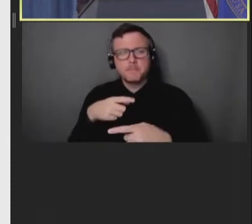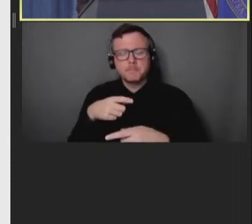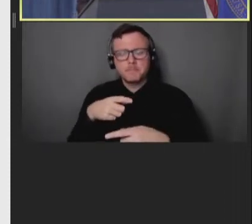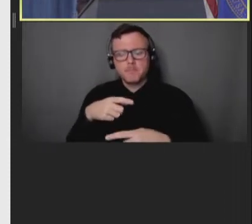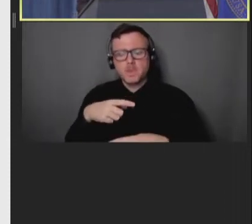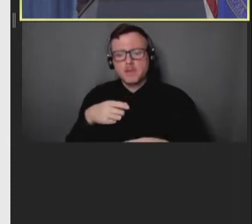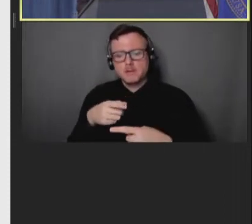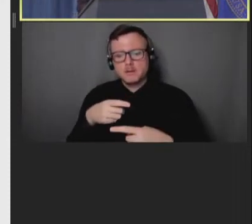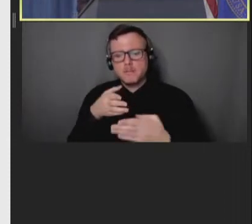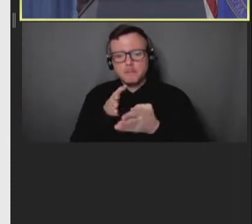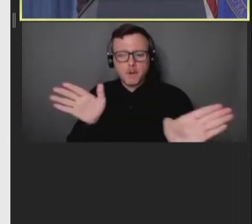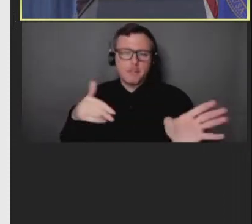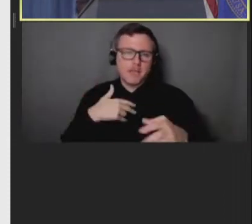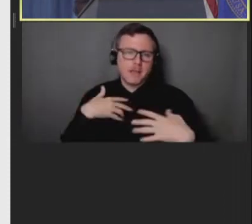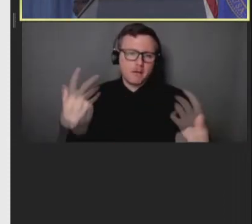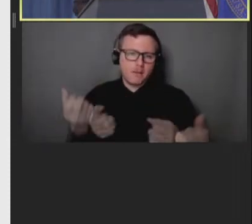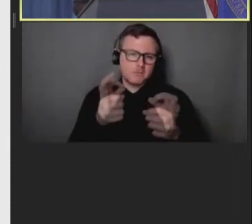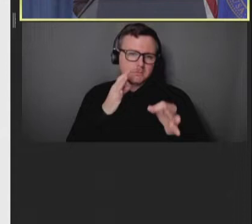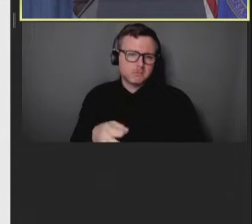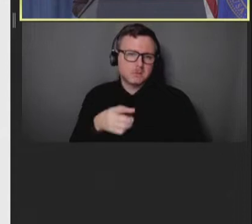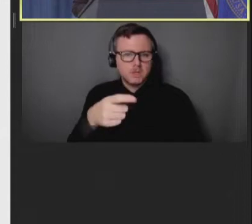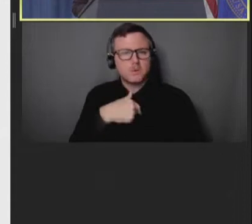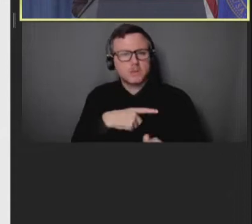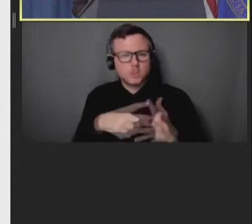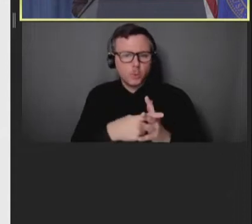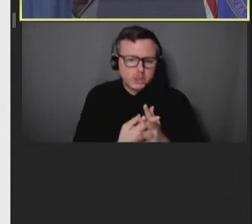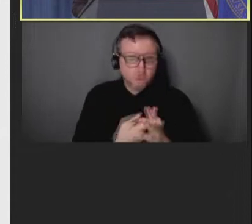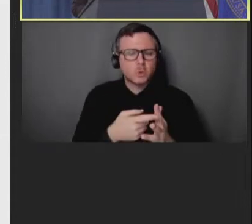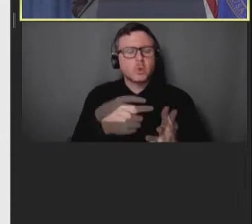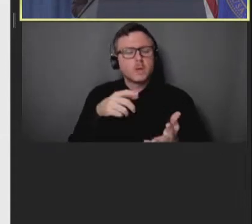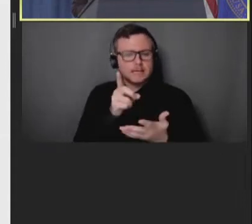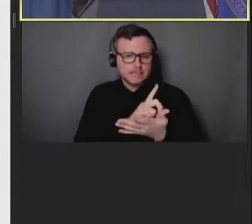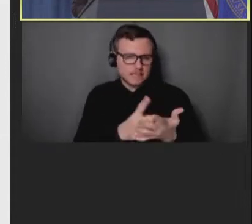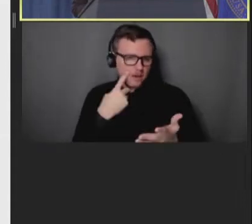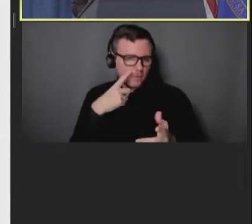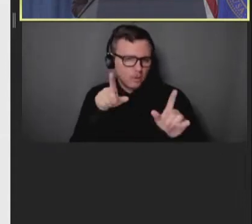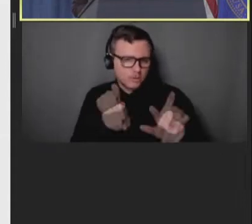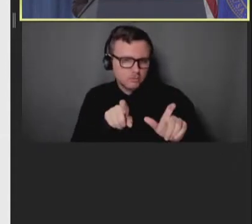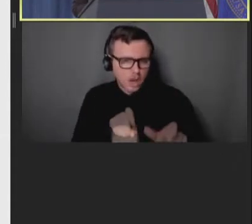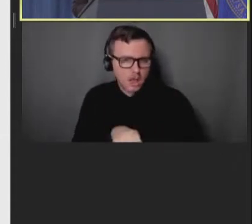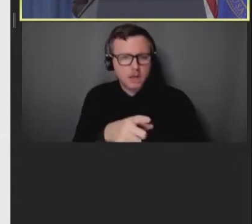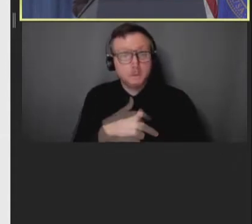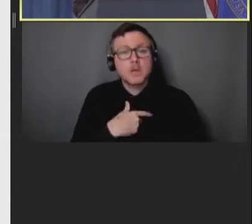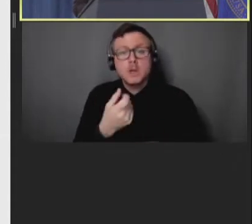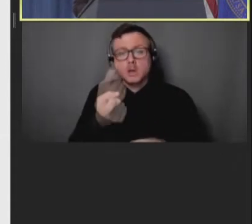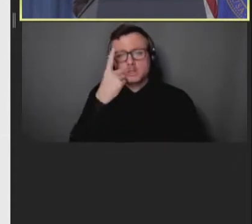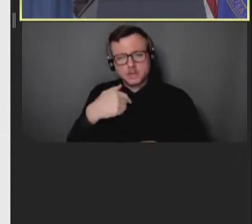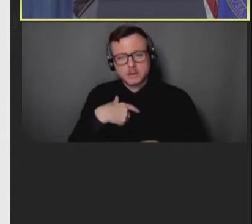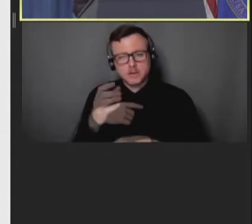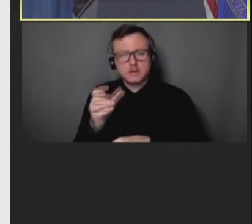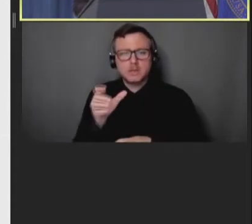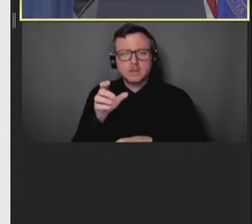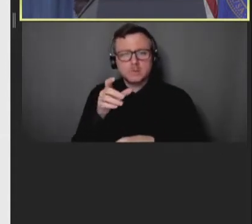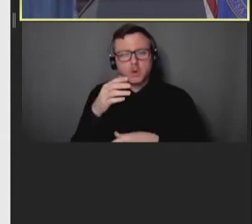our Omicron results, which are a little bit more pertinent. But each trial was essentially stage